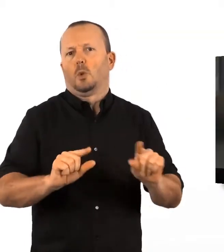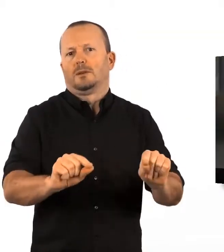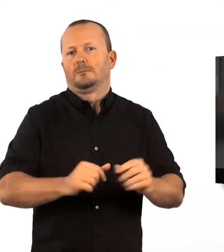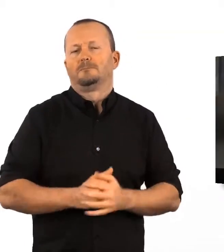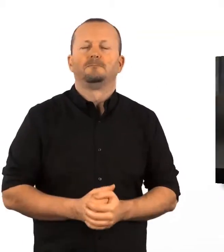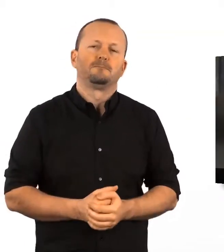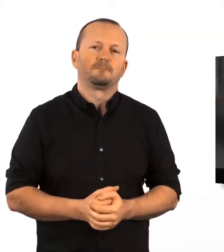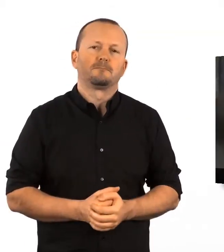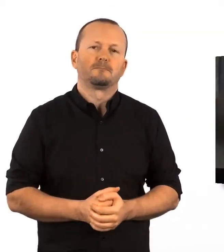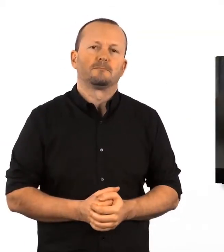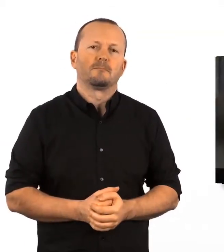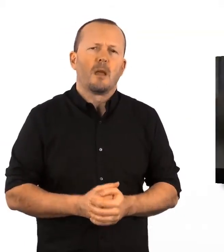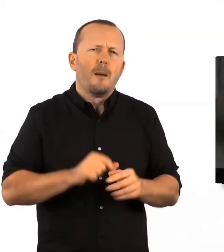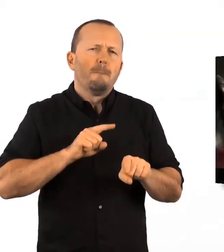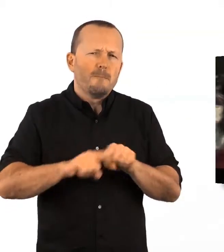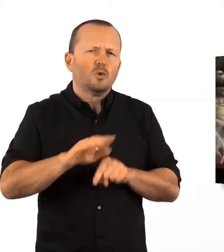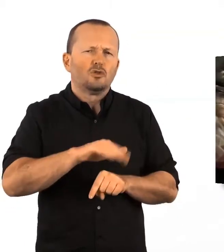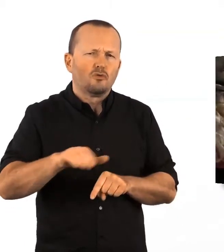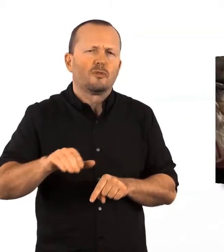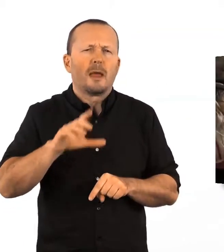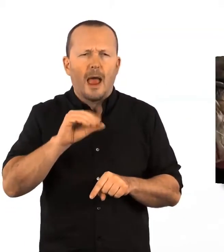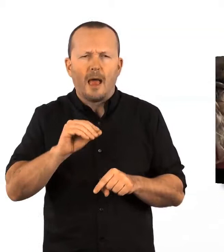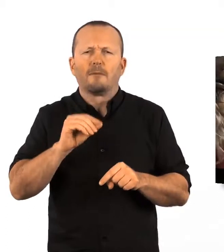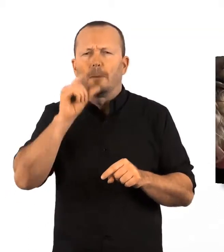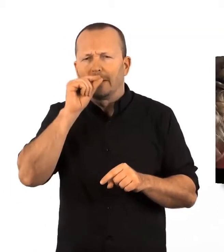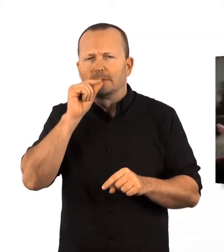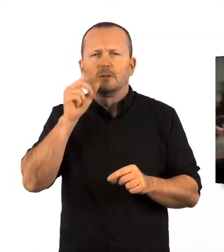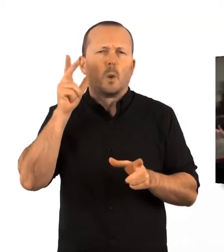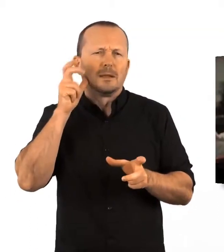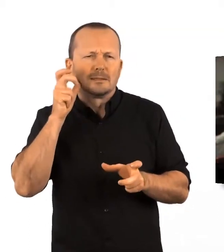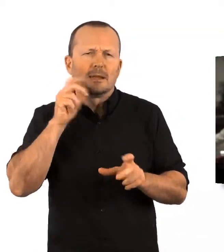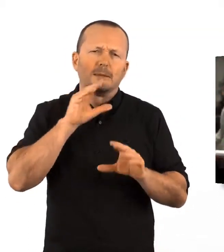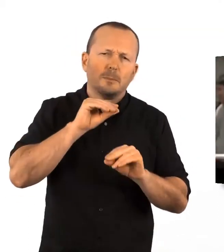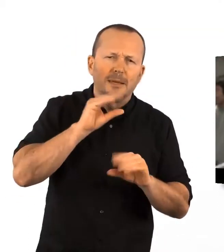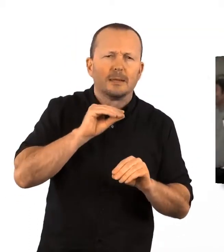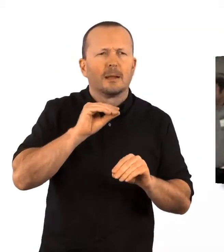Jill: Most children will have the ability to listen and speak and if you practice that